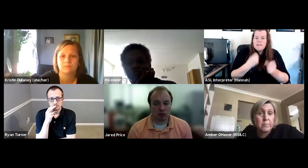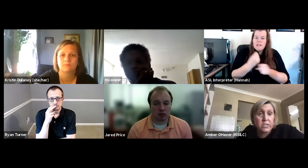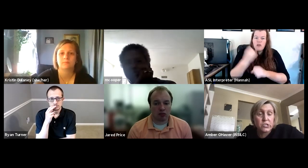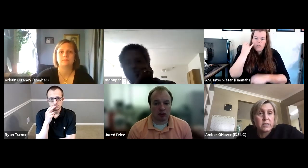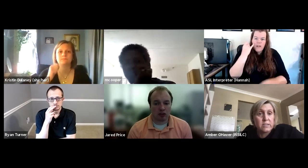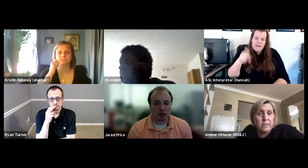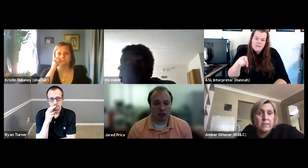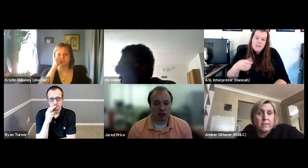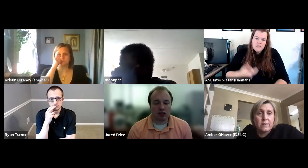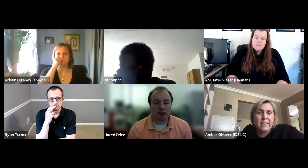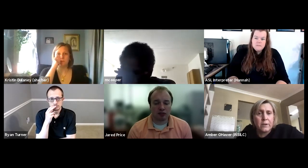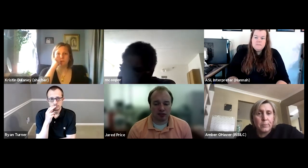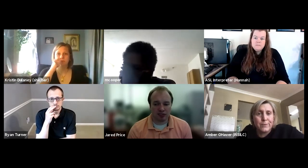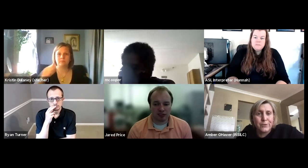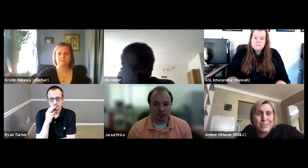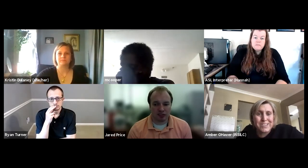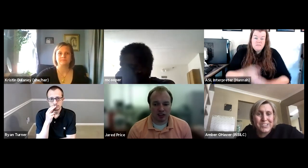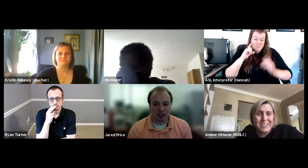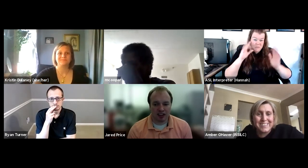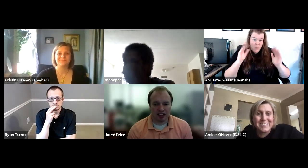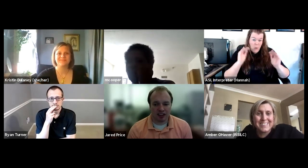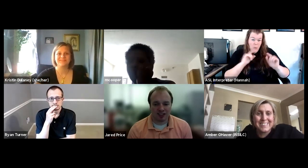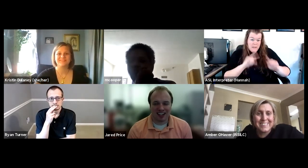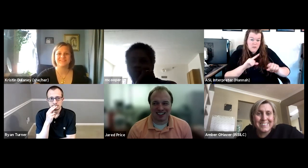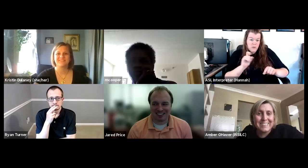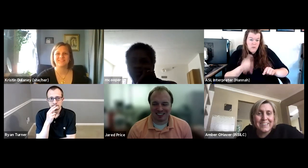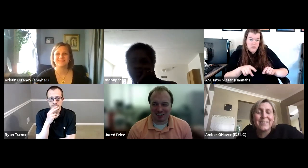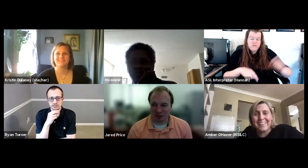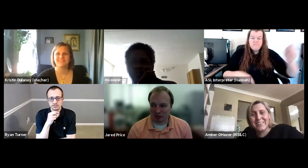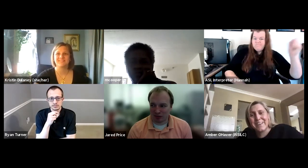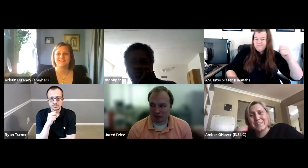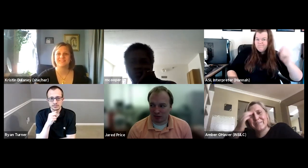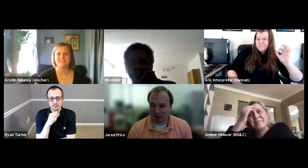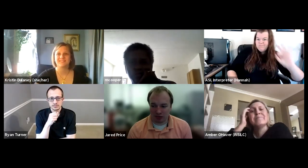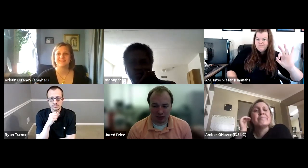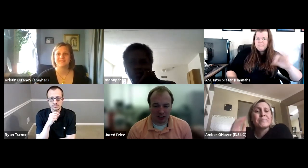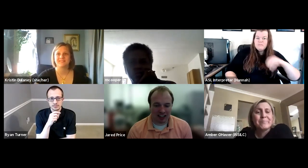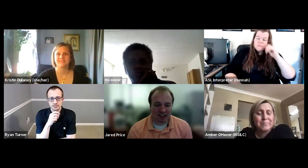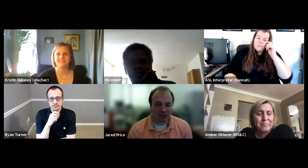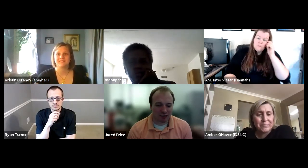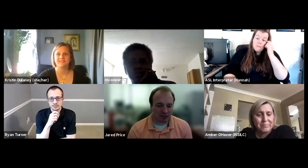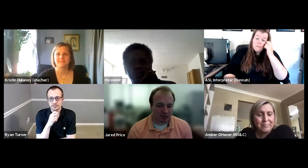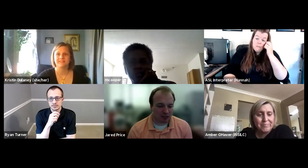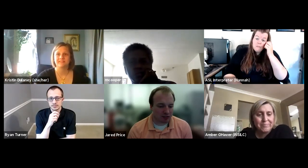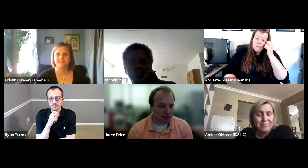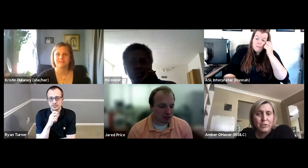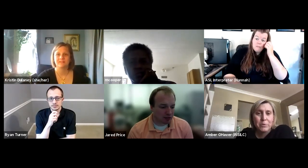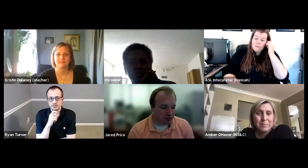potentially. Is that helping answer your question, Jared? You did. Okay great. Thank you. No problem.